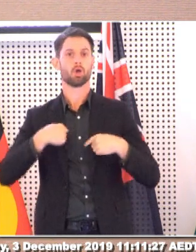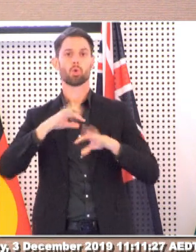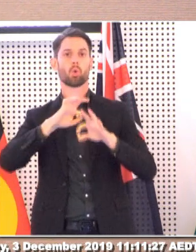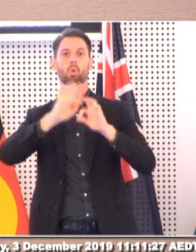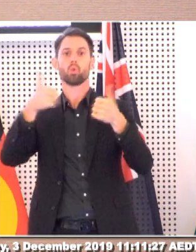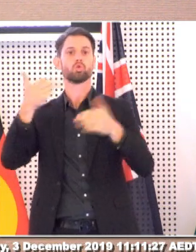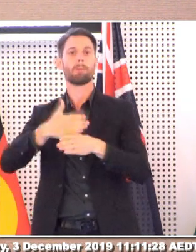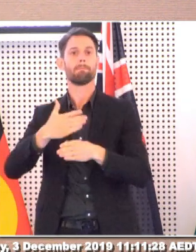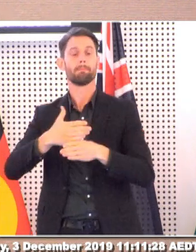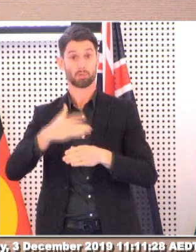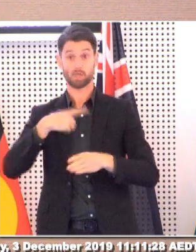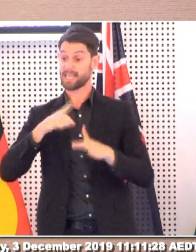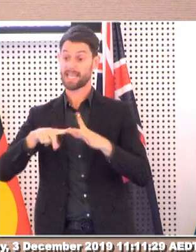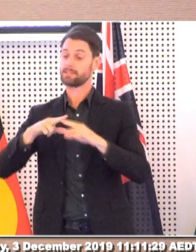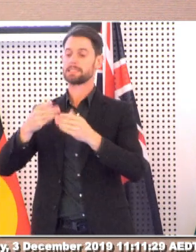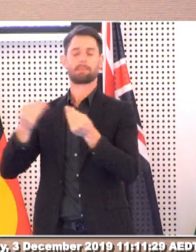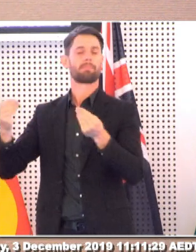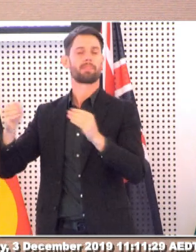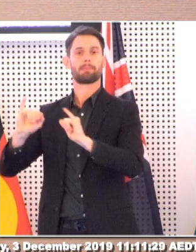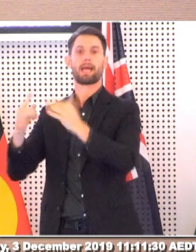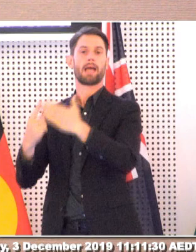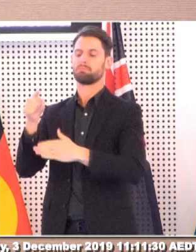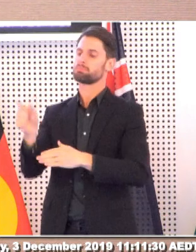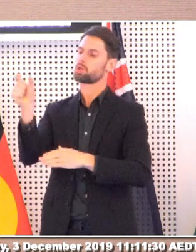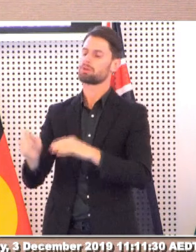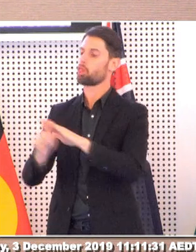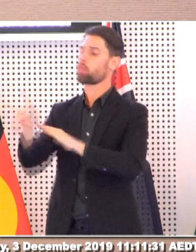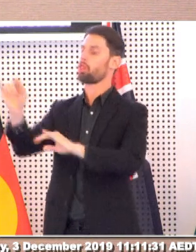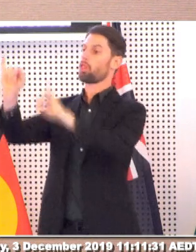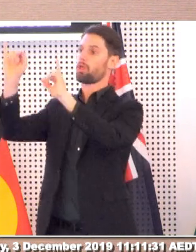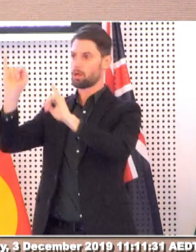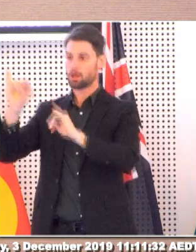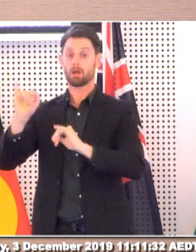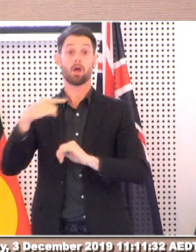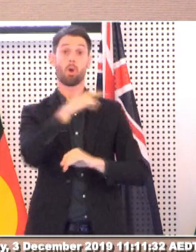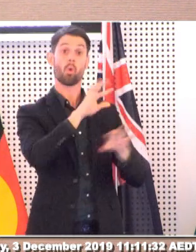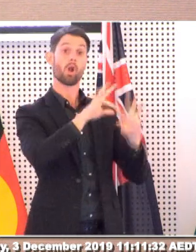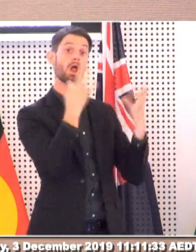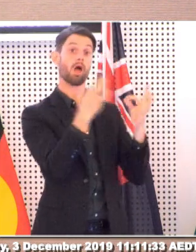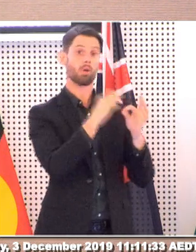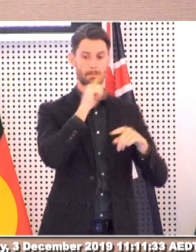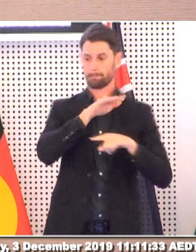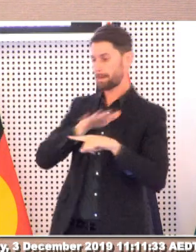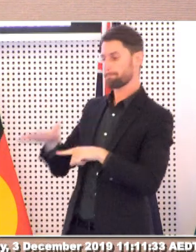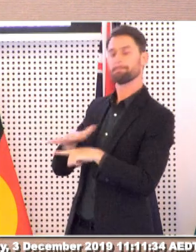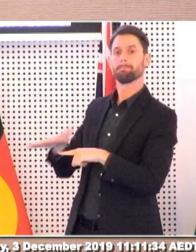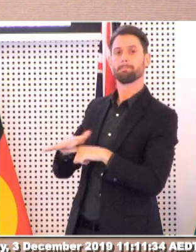was responsible on that day for that person and that their job might cease. And so this then creates this kind of situation